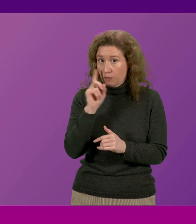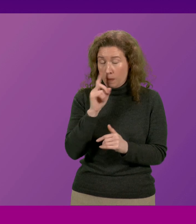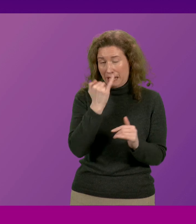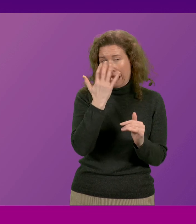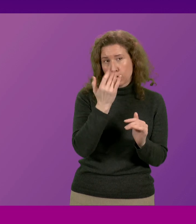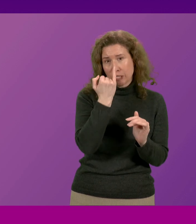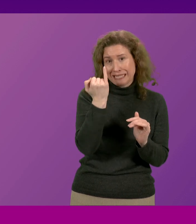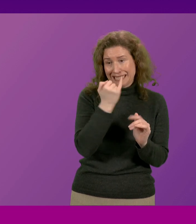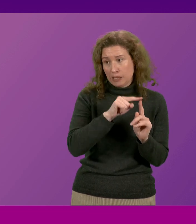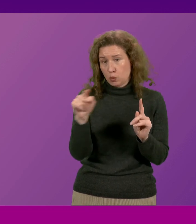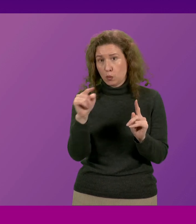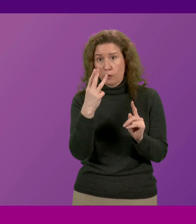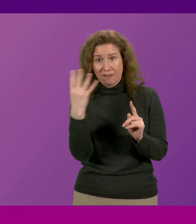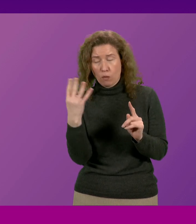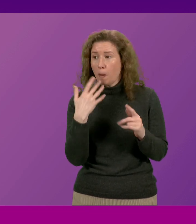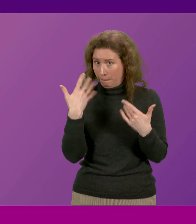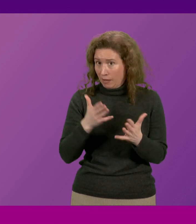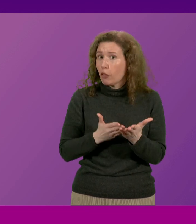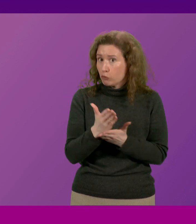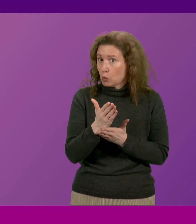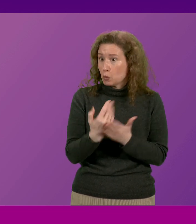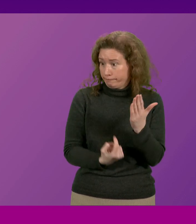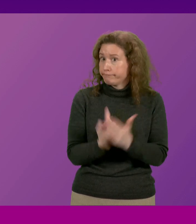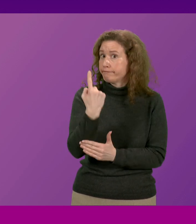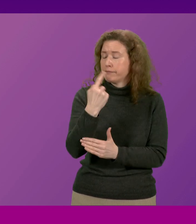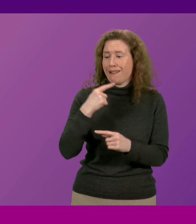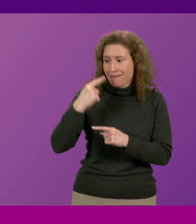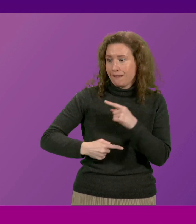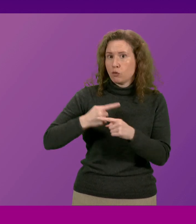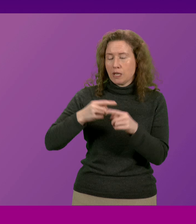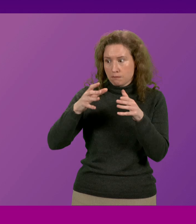and 34 have experience of it, and each year that passes sees more violence,